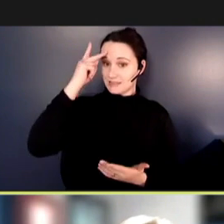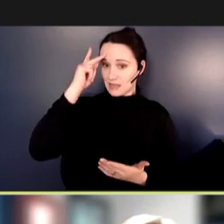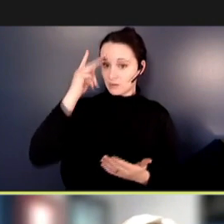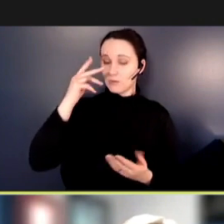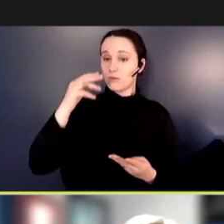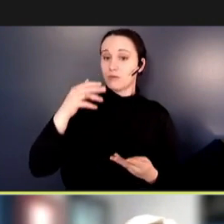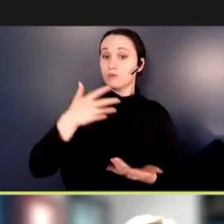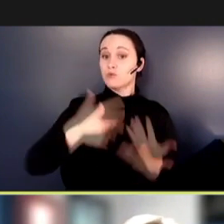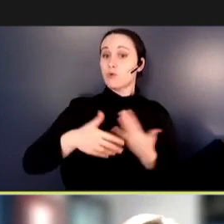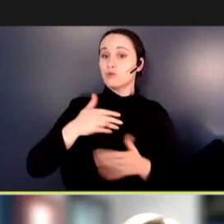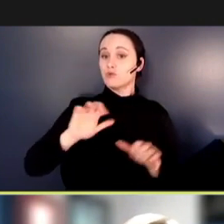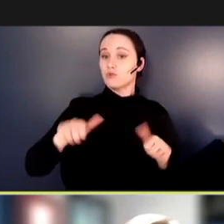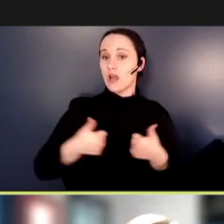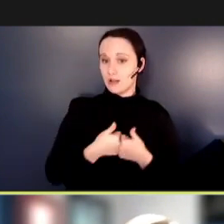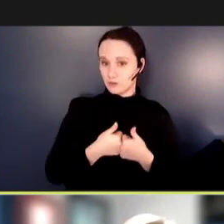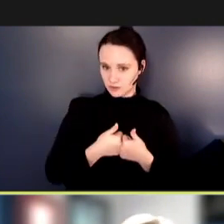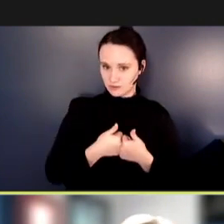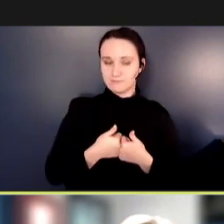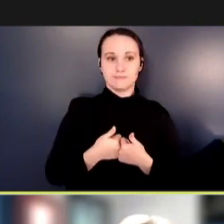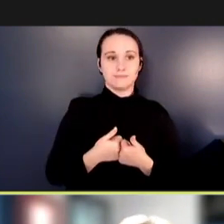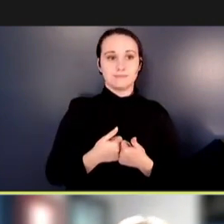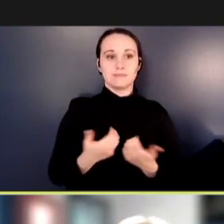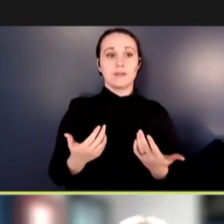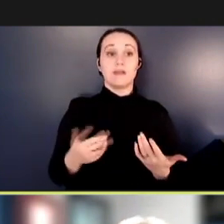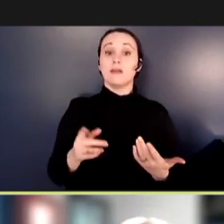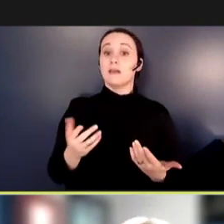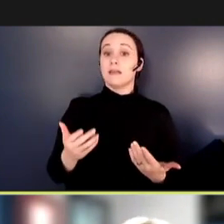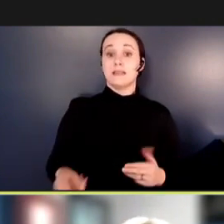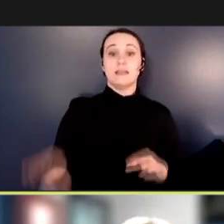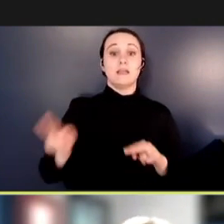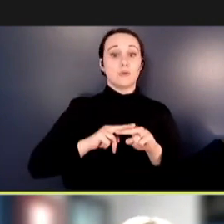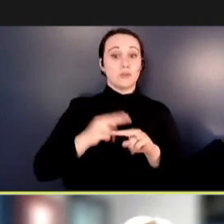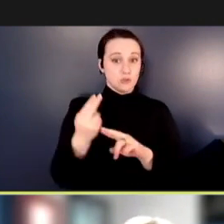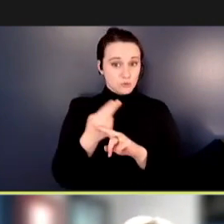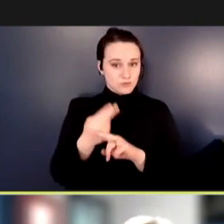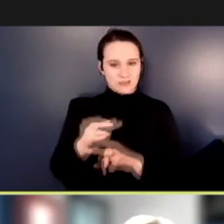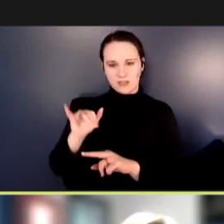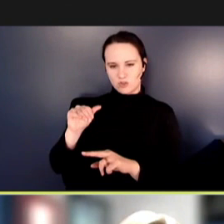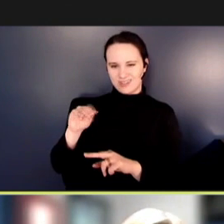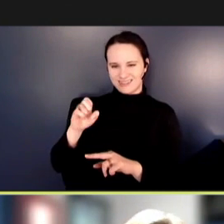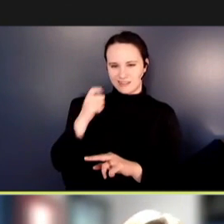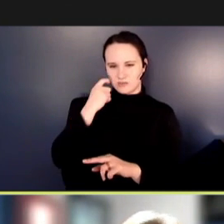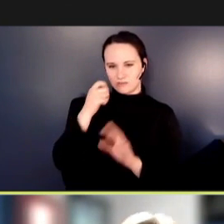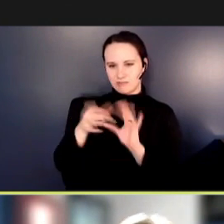with special needs. The increased use, as Jessica mentioned, of PPE or the personal